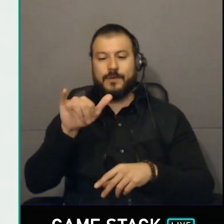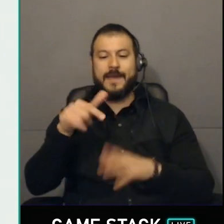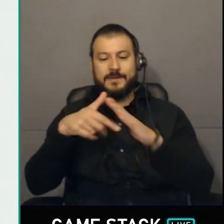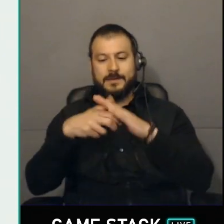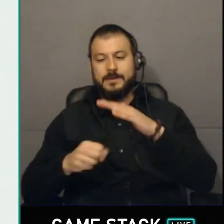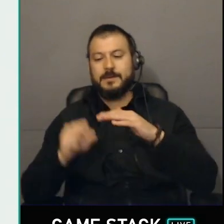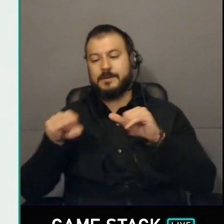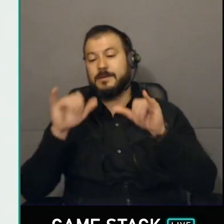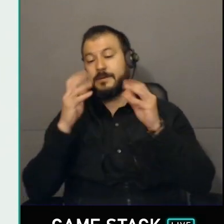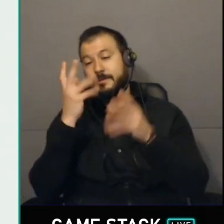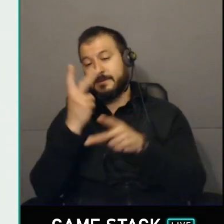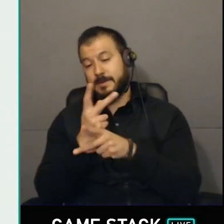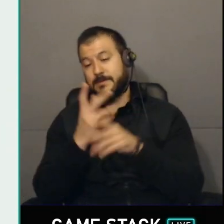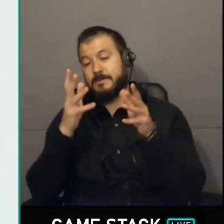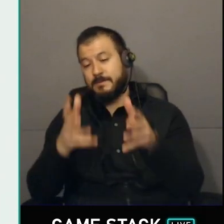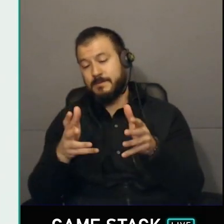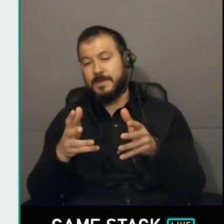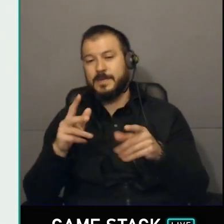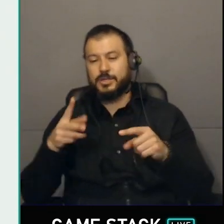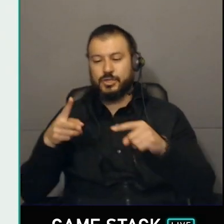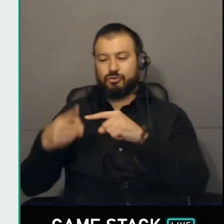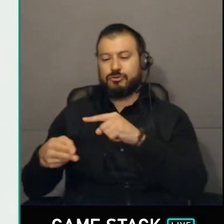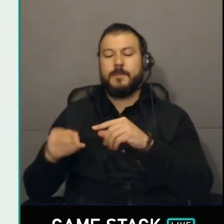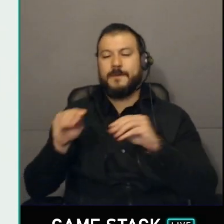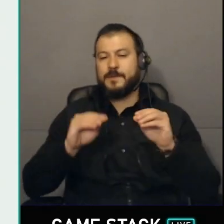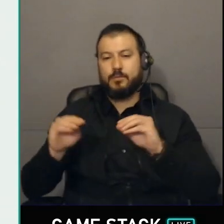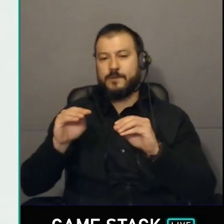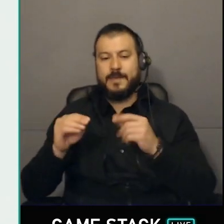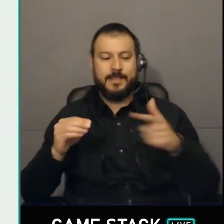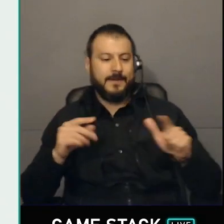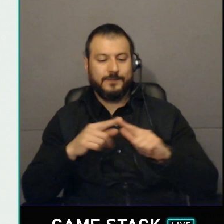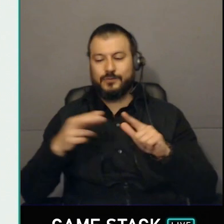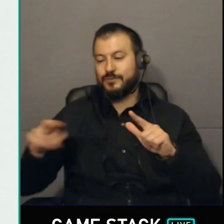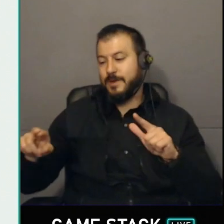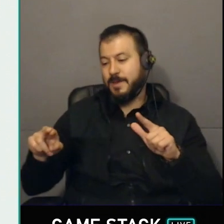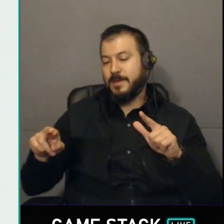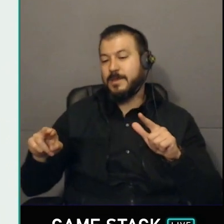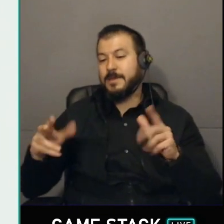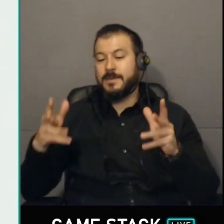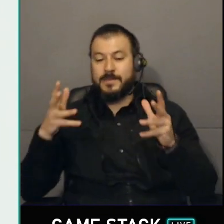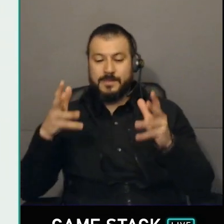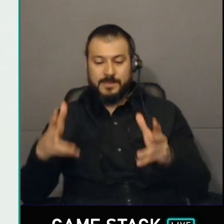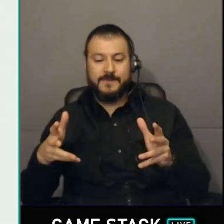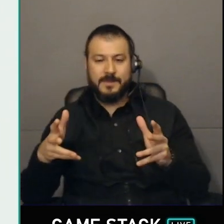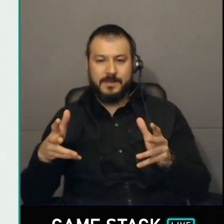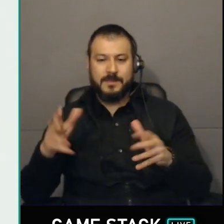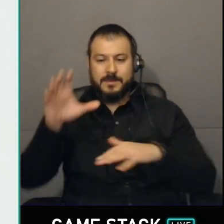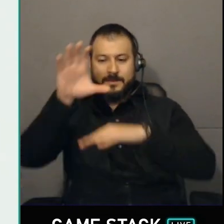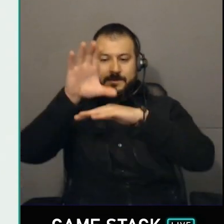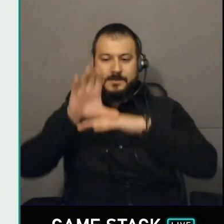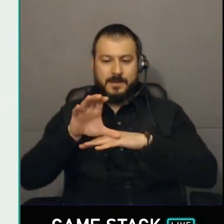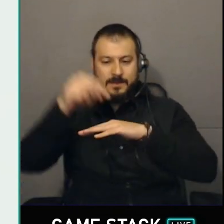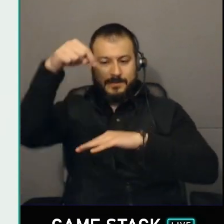and just trim off the movement left to right, and leave the component that's being applied by gravity.